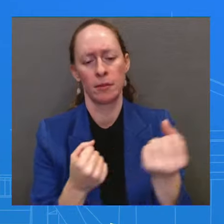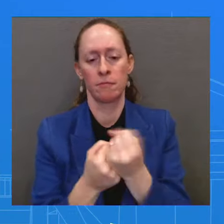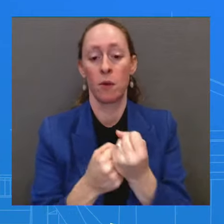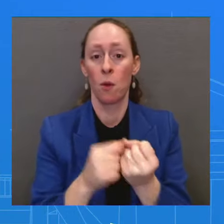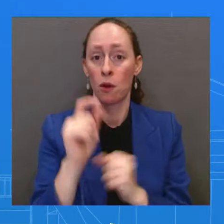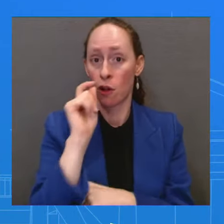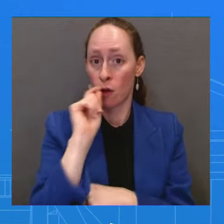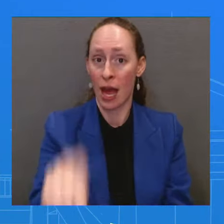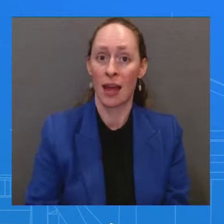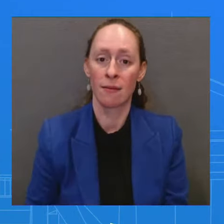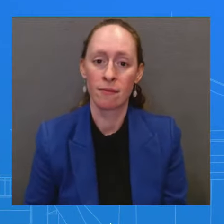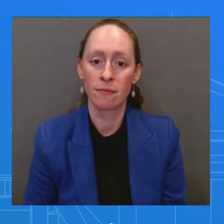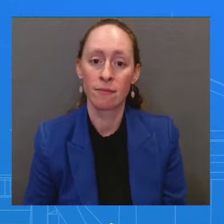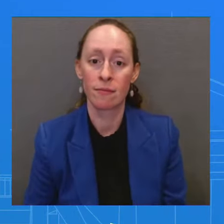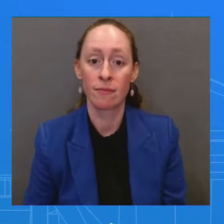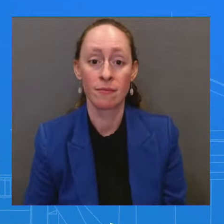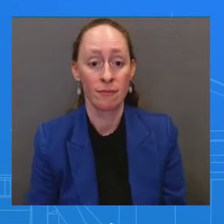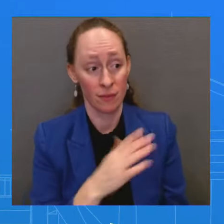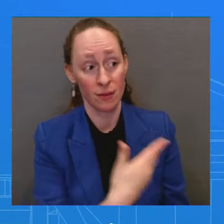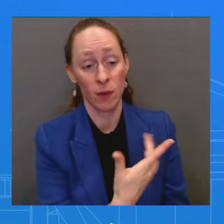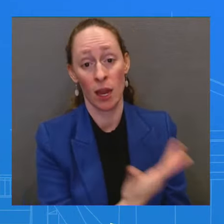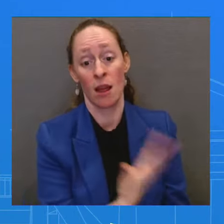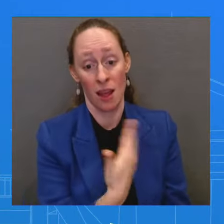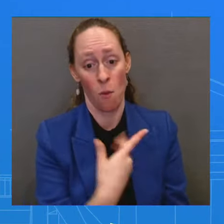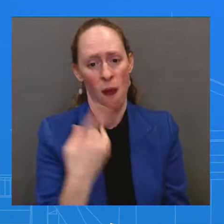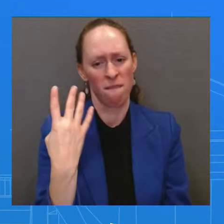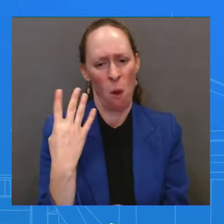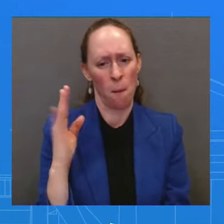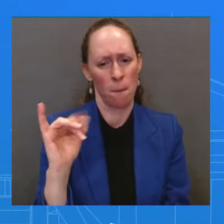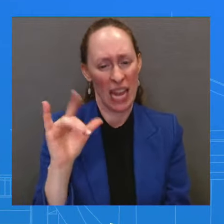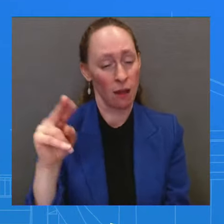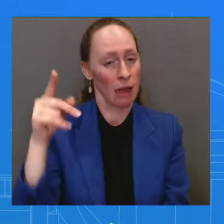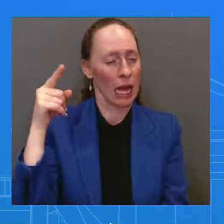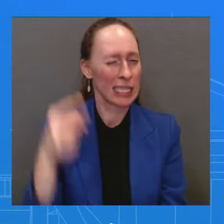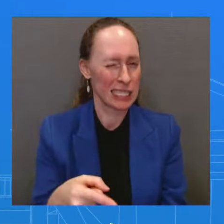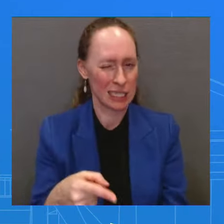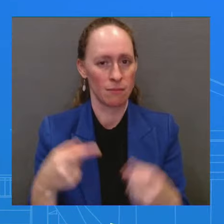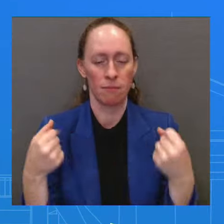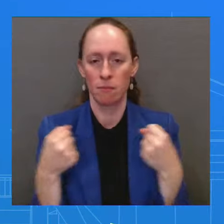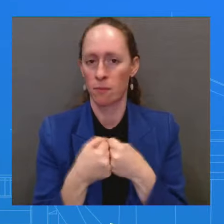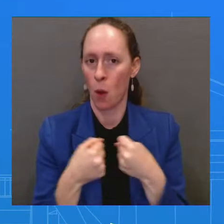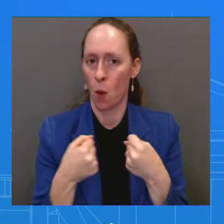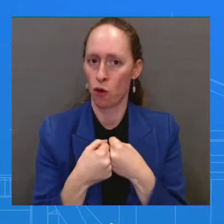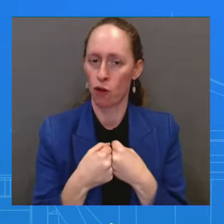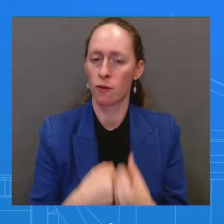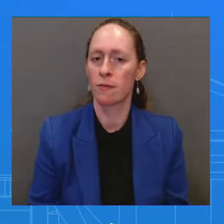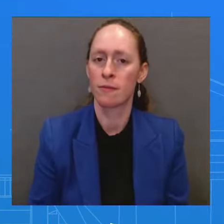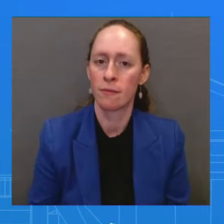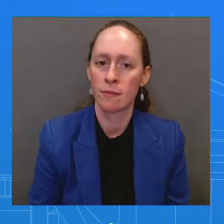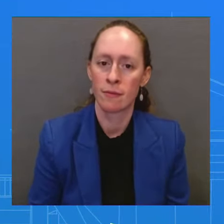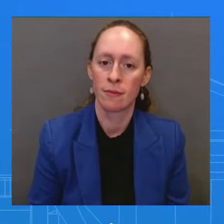in supplemental funding to deal with the border. And so, look, we've been very clear on how we want to move forward with the border.